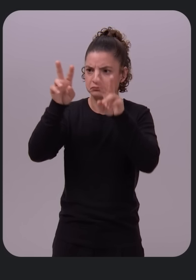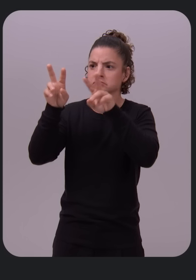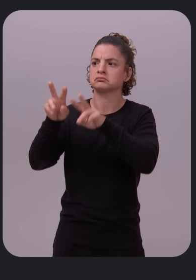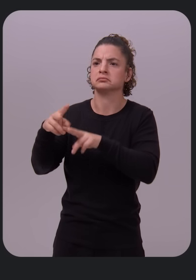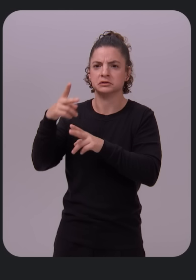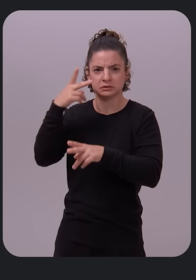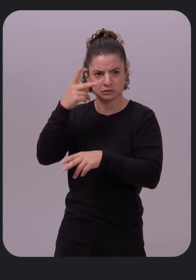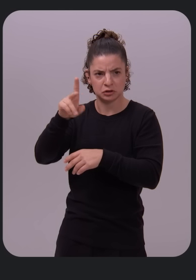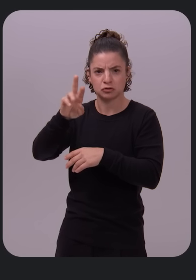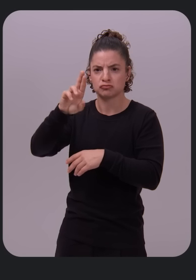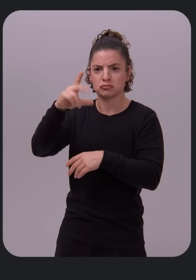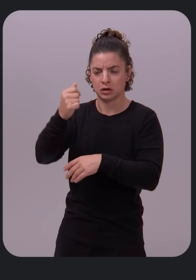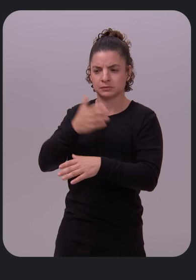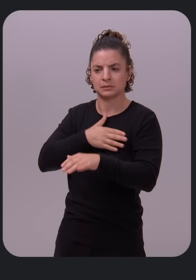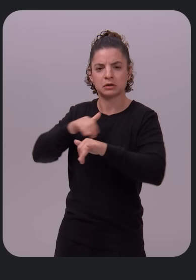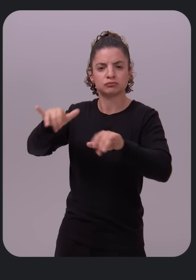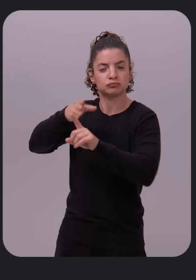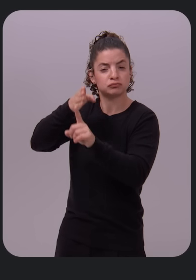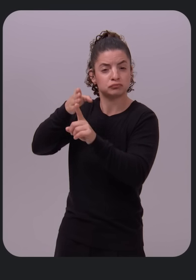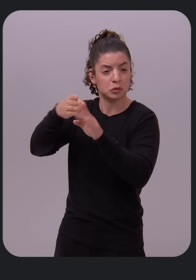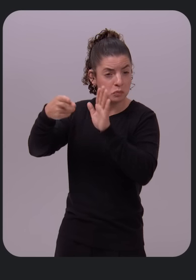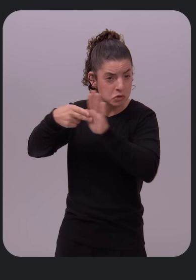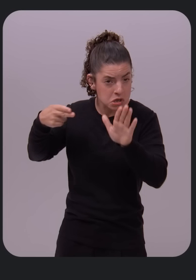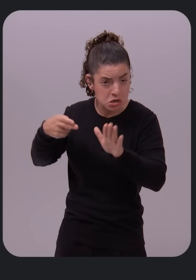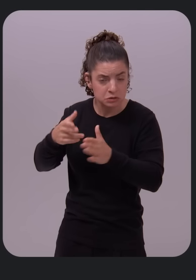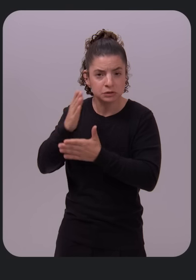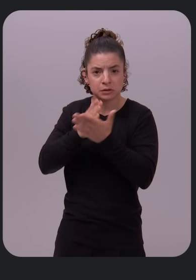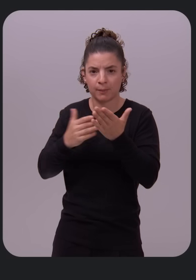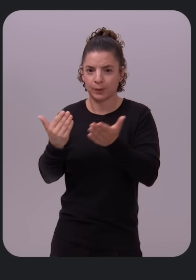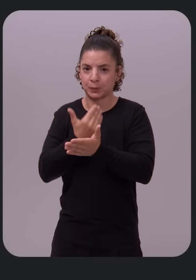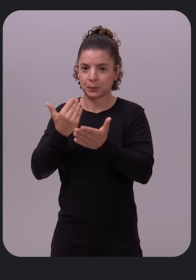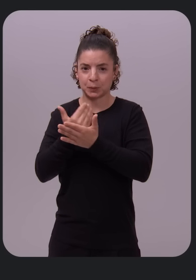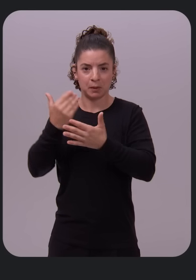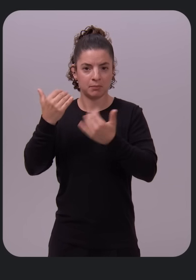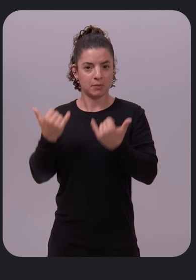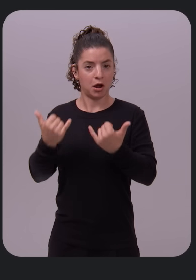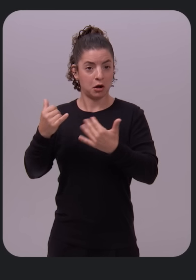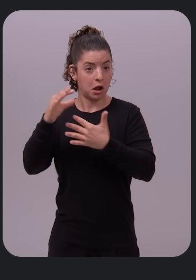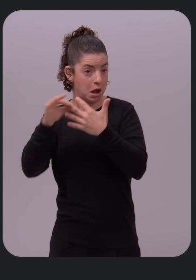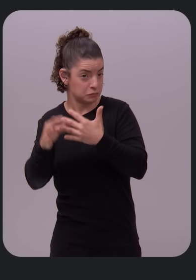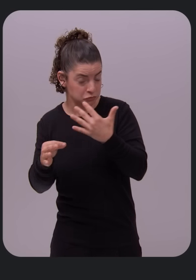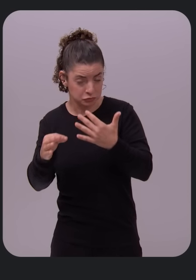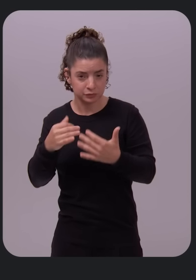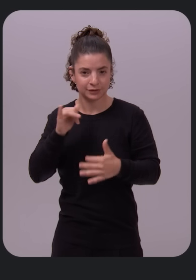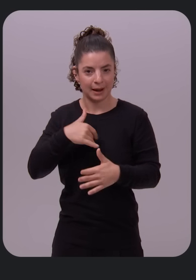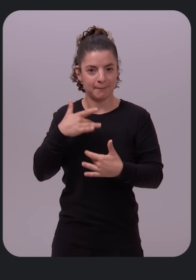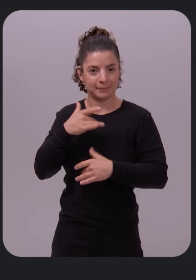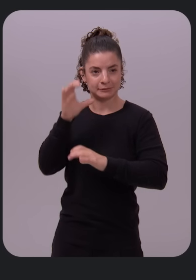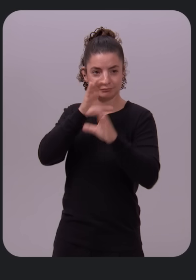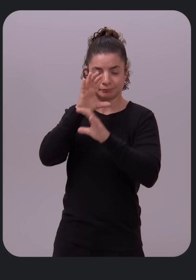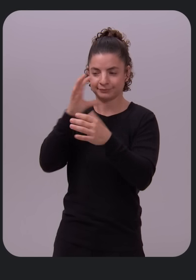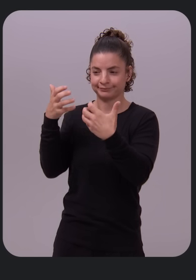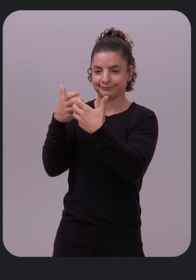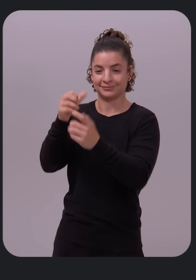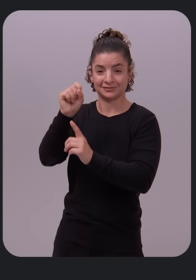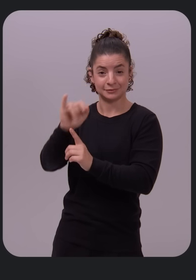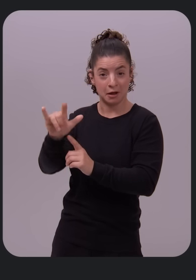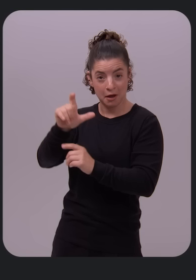I see rugs from some of my go-to brands, and some more modern options, since I often search for things in that style.